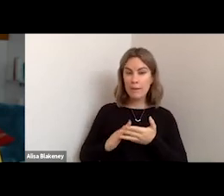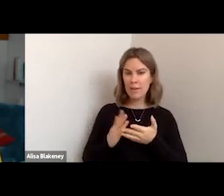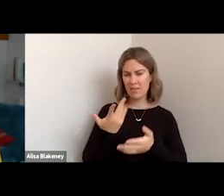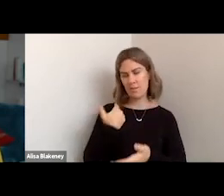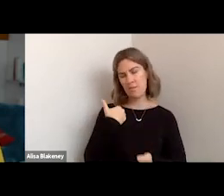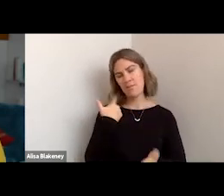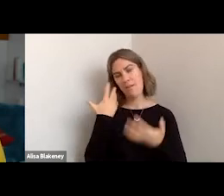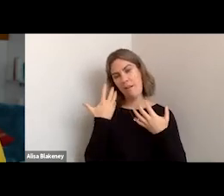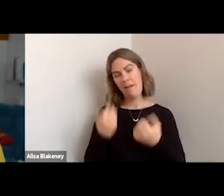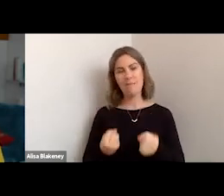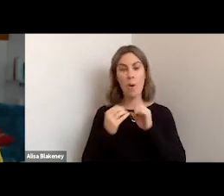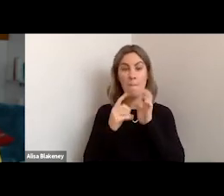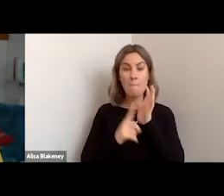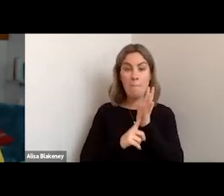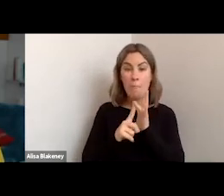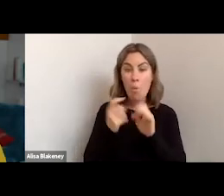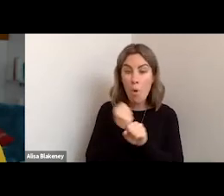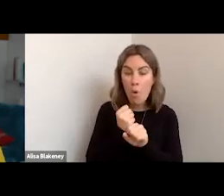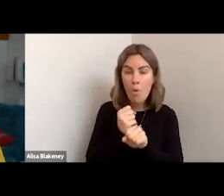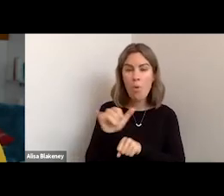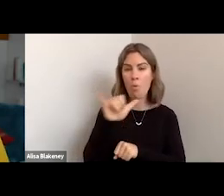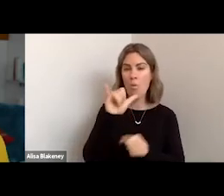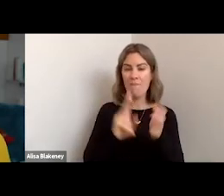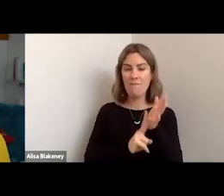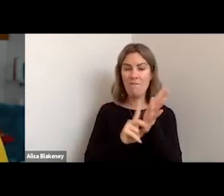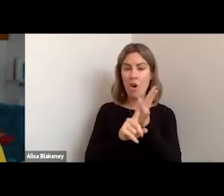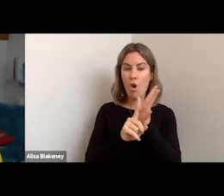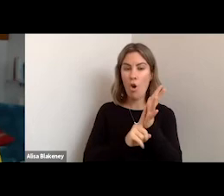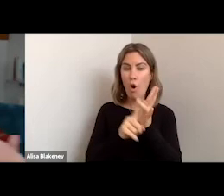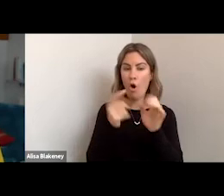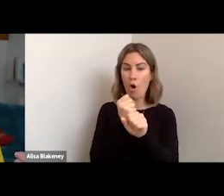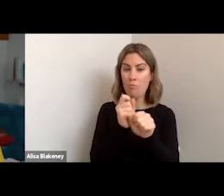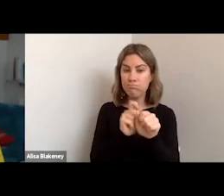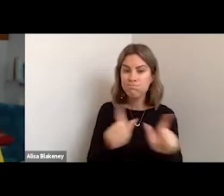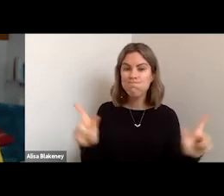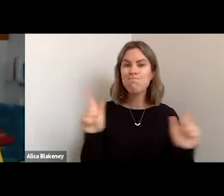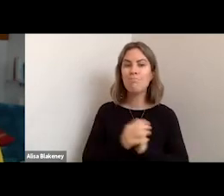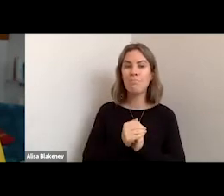vloggers who specialise in, in musical theatre or sculpture and